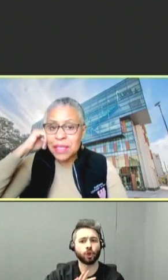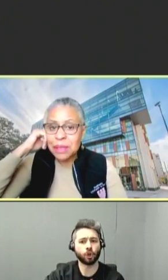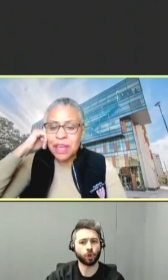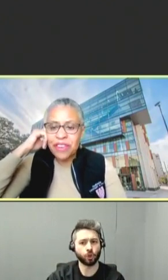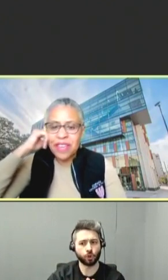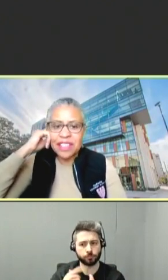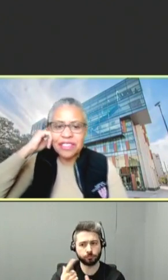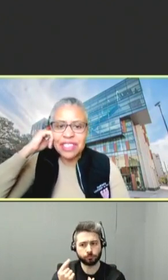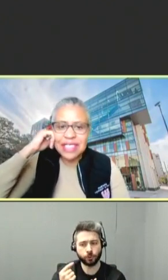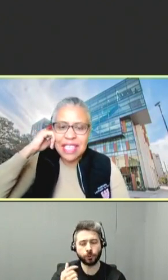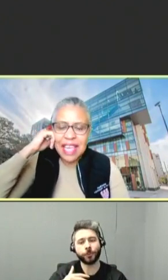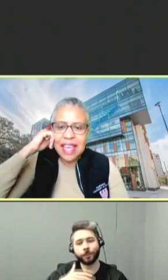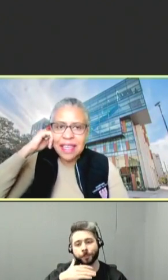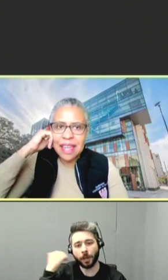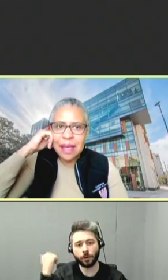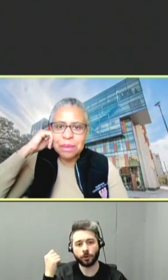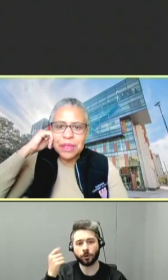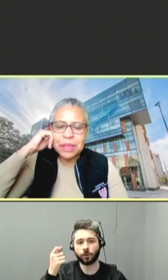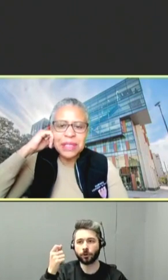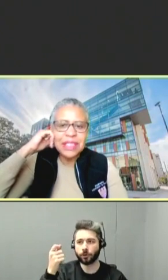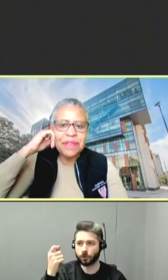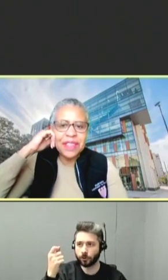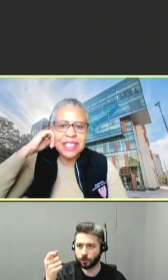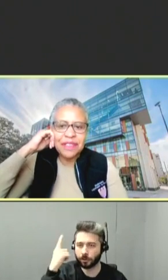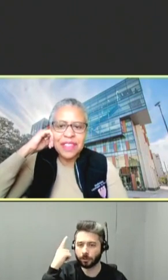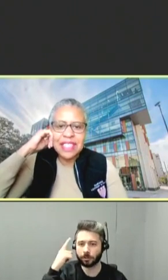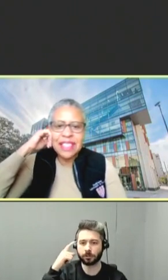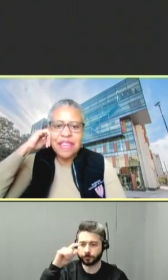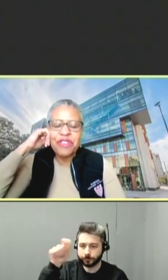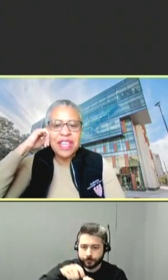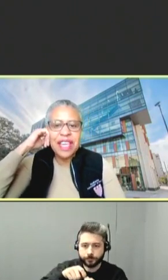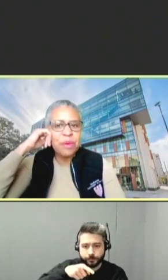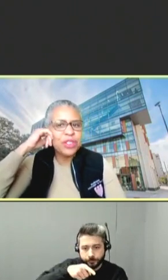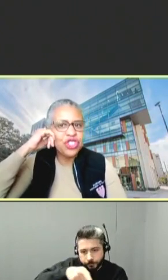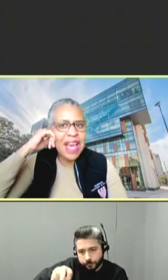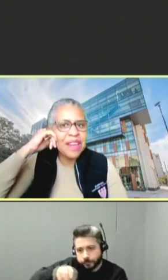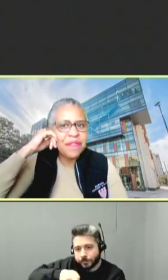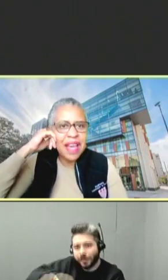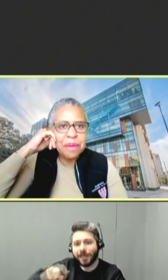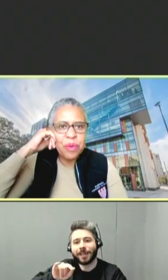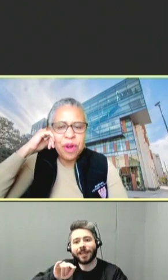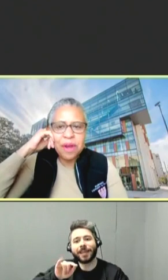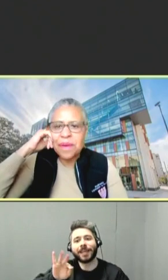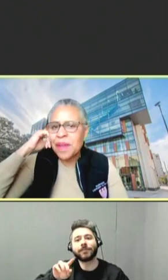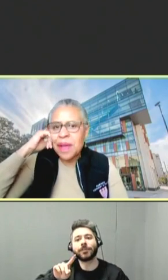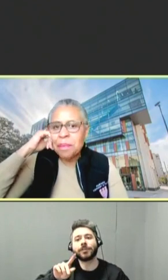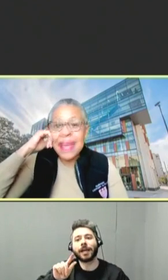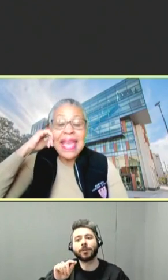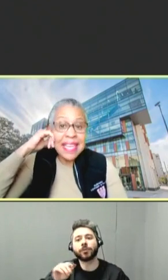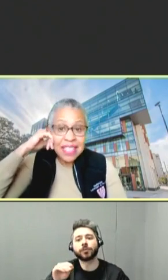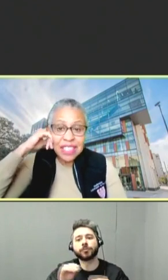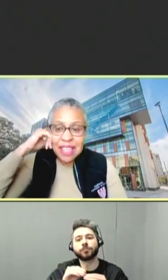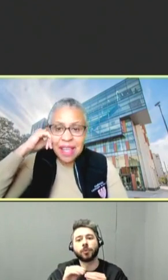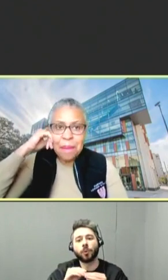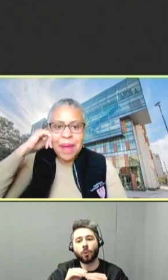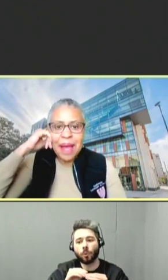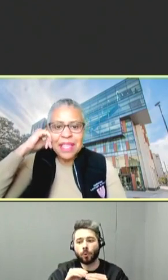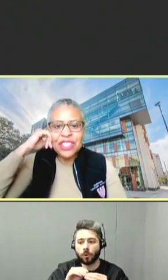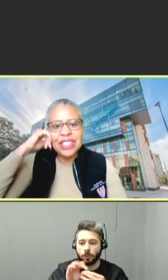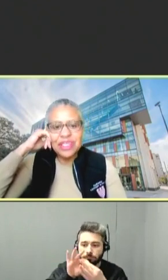us better understand specifics of the -- if your data were stratified more by age. I'm interested,